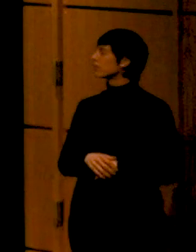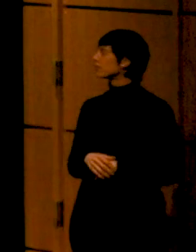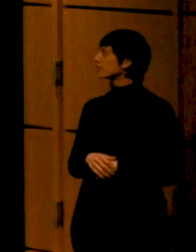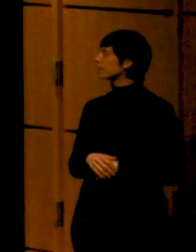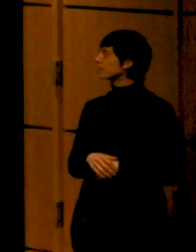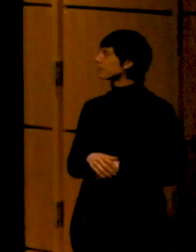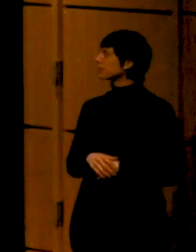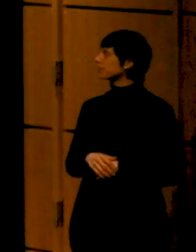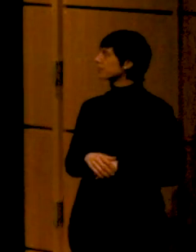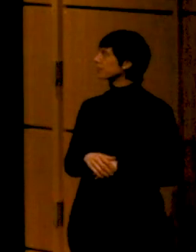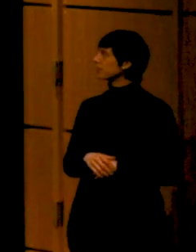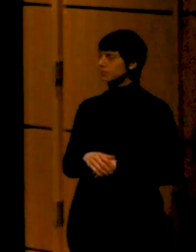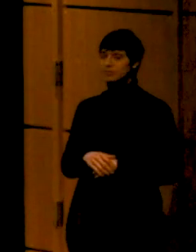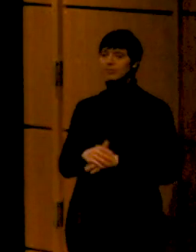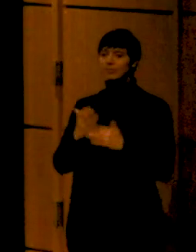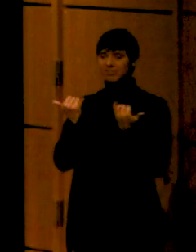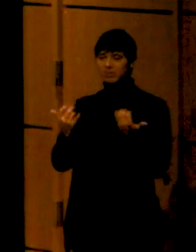There you get the idea.